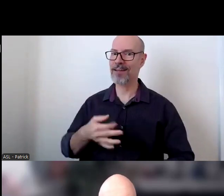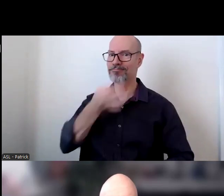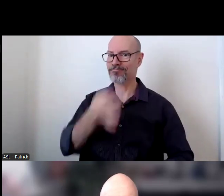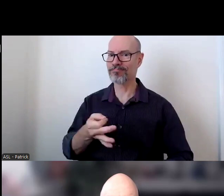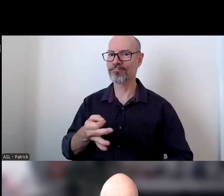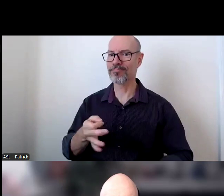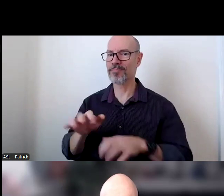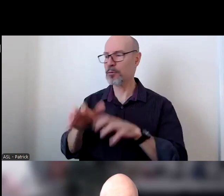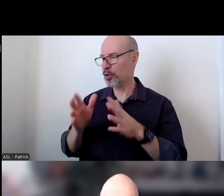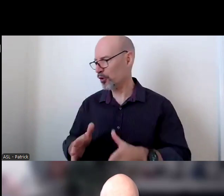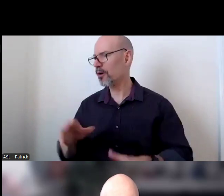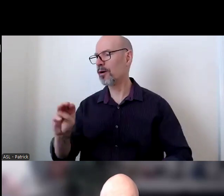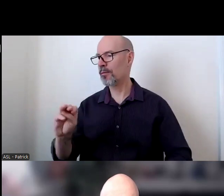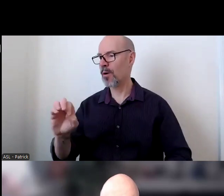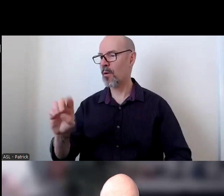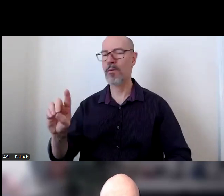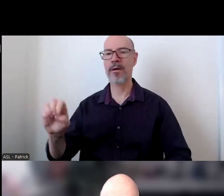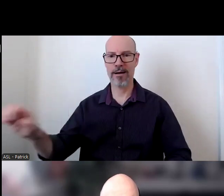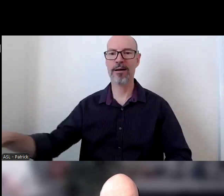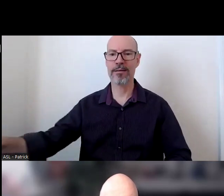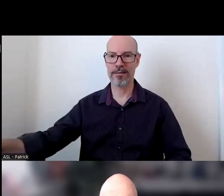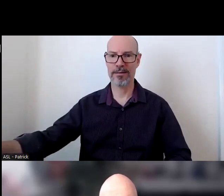excellent CART Captioner with us today, Mona, who is providing